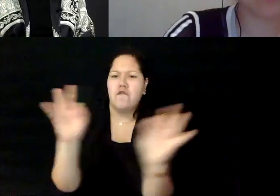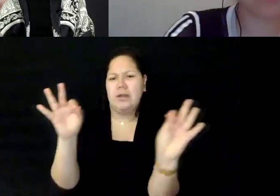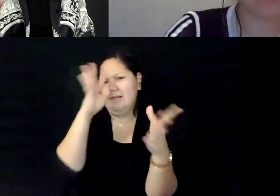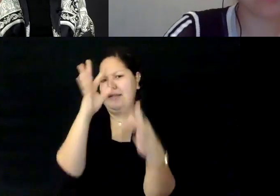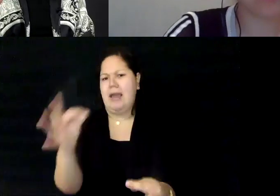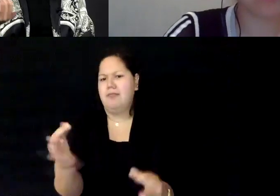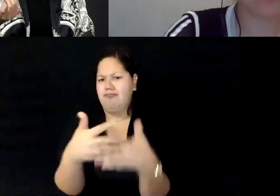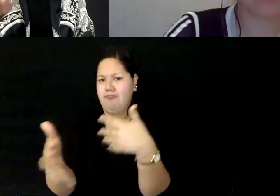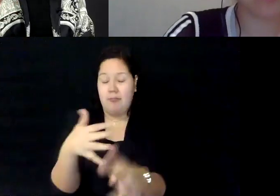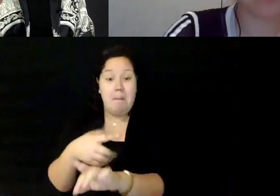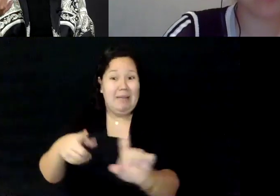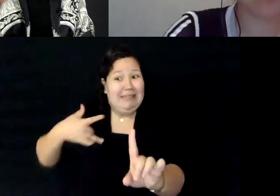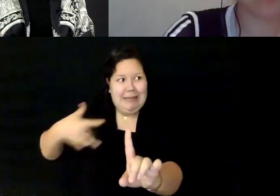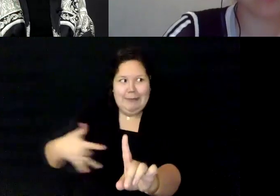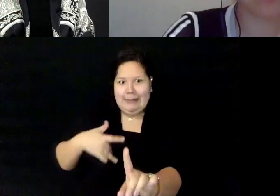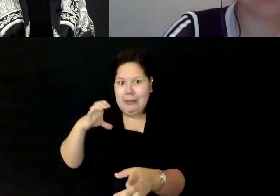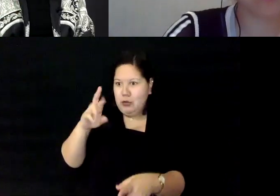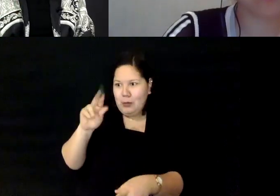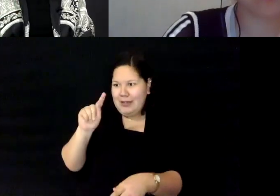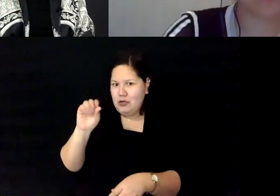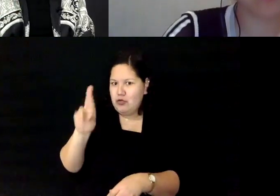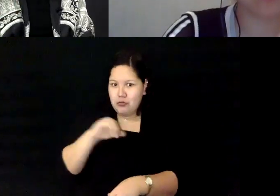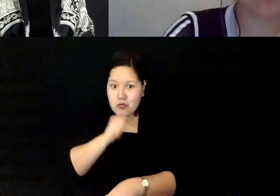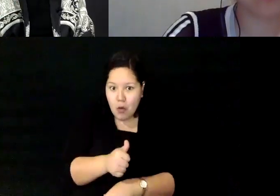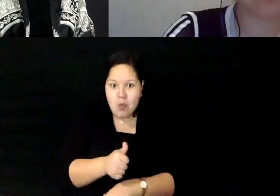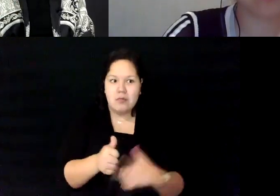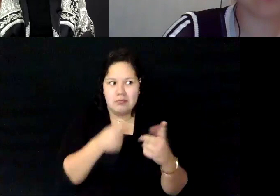not really what curators do, you know. Curators do have a lot more control